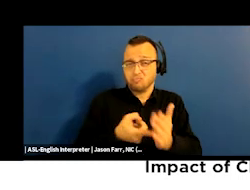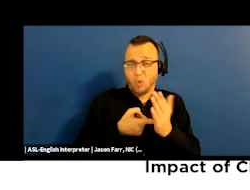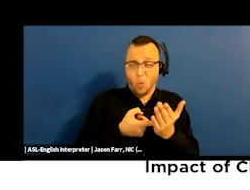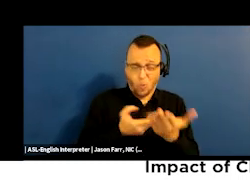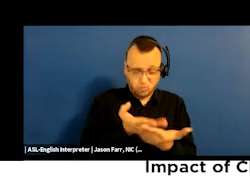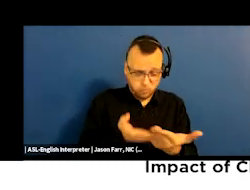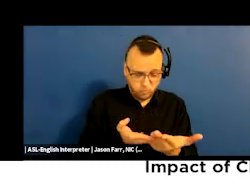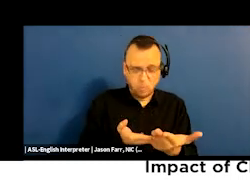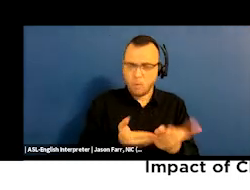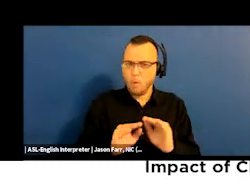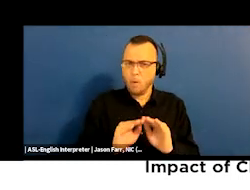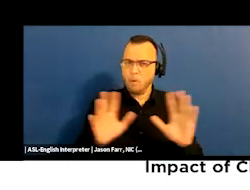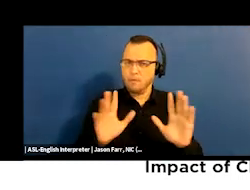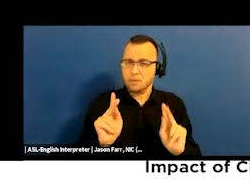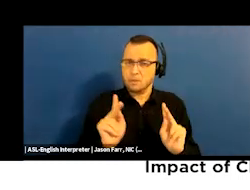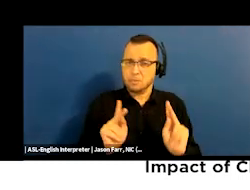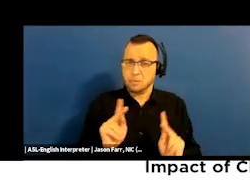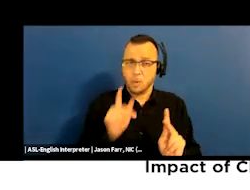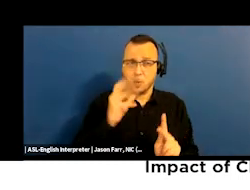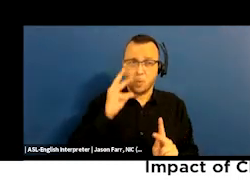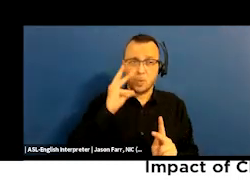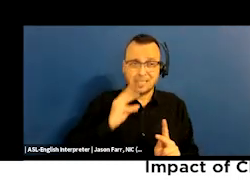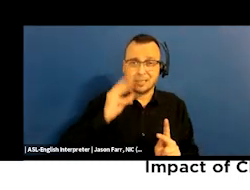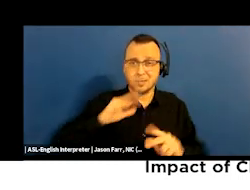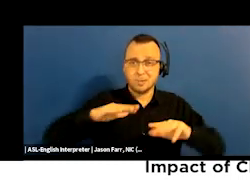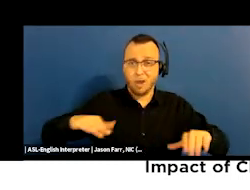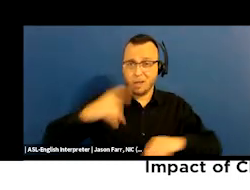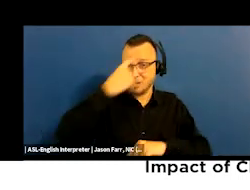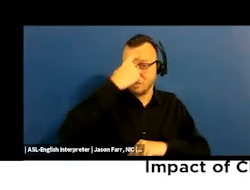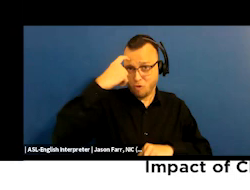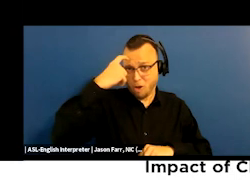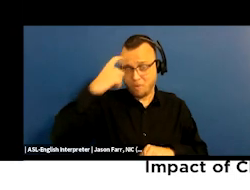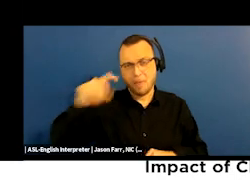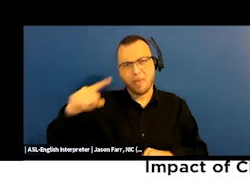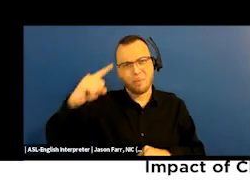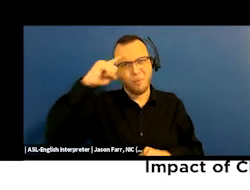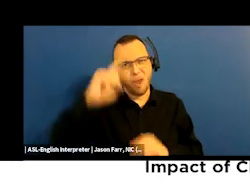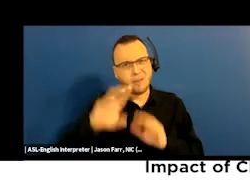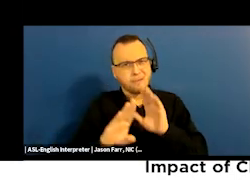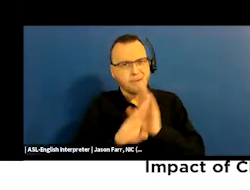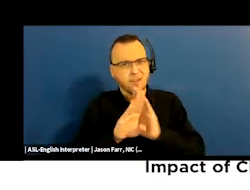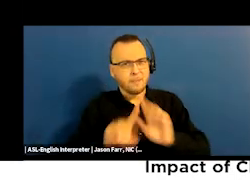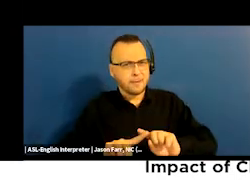which might lead to adolescent pregnancy and then last, brain development.